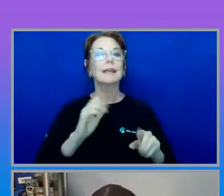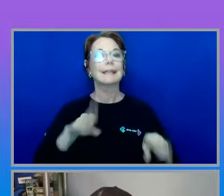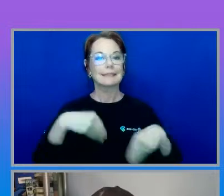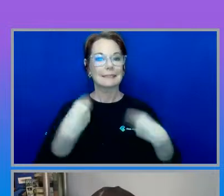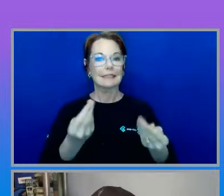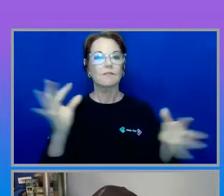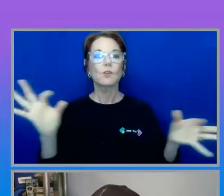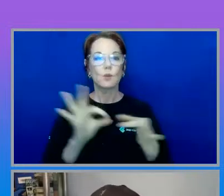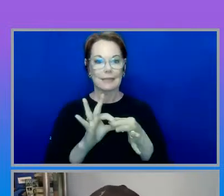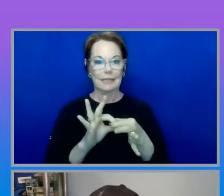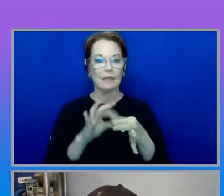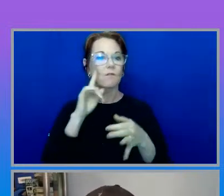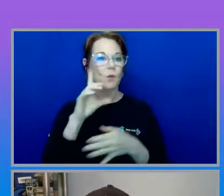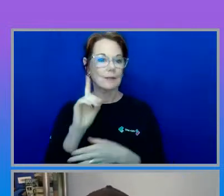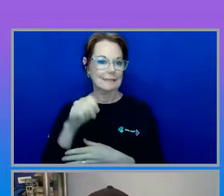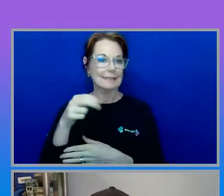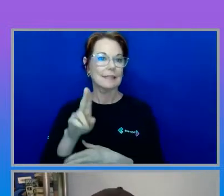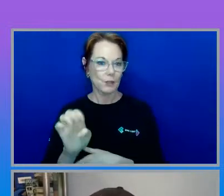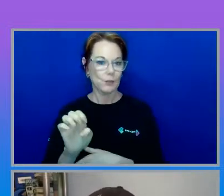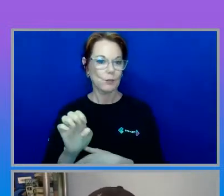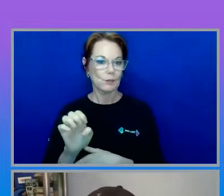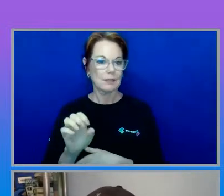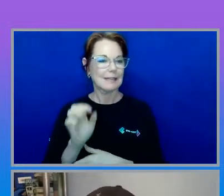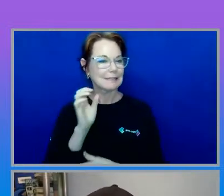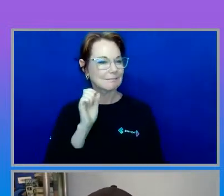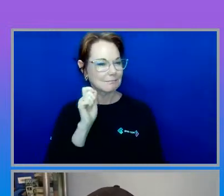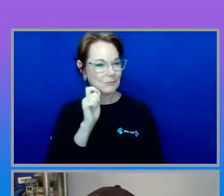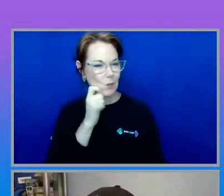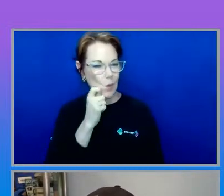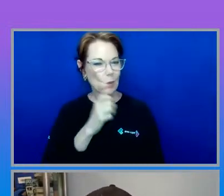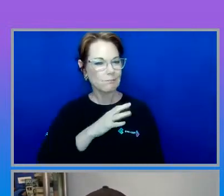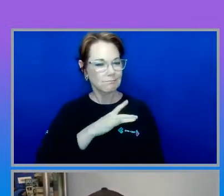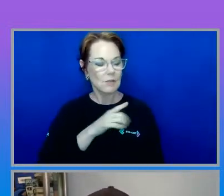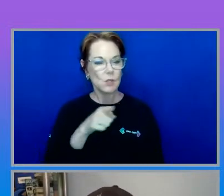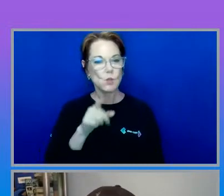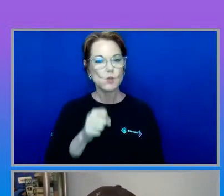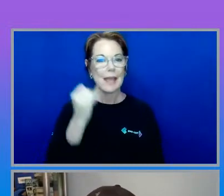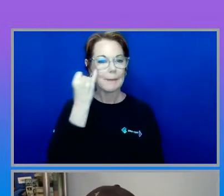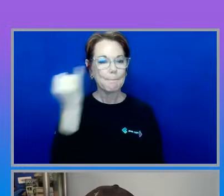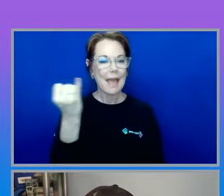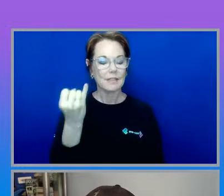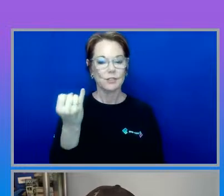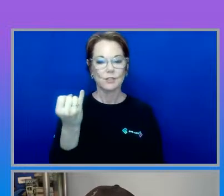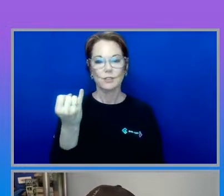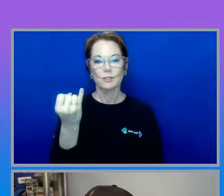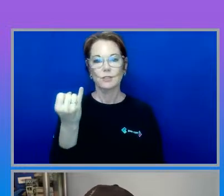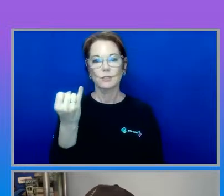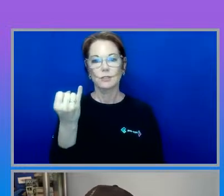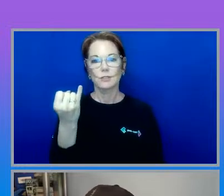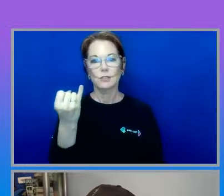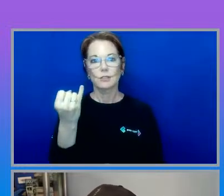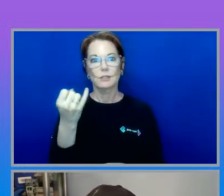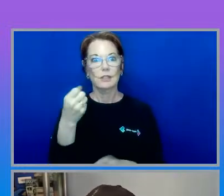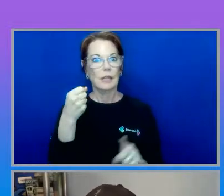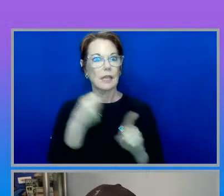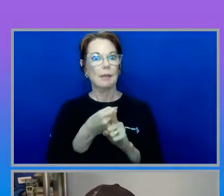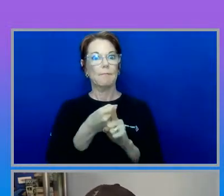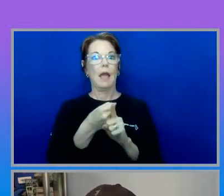to resources on Deque University, which is super cool. And you can imagine the kind of